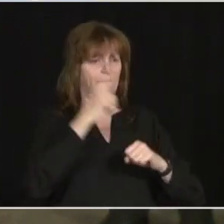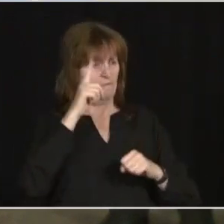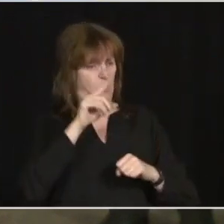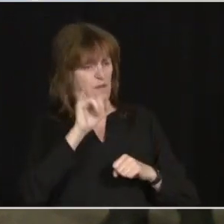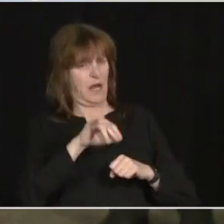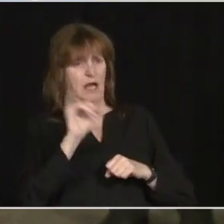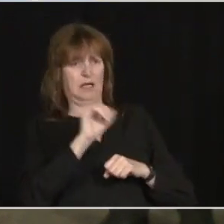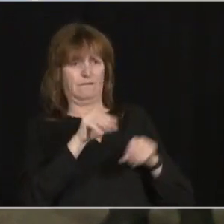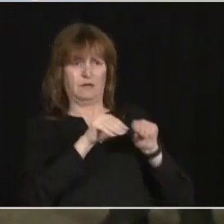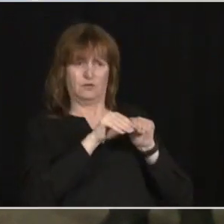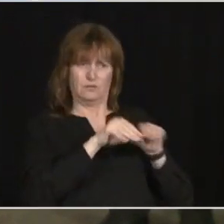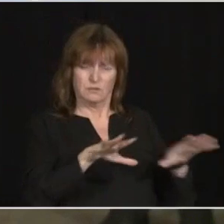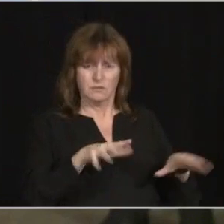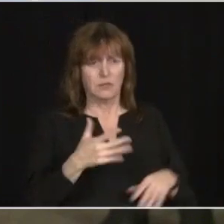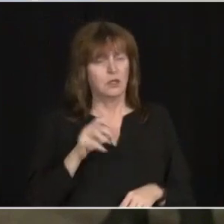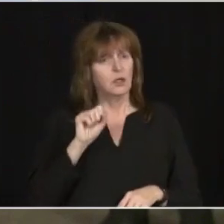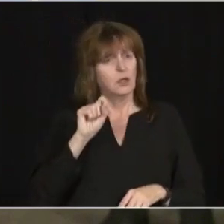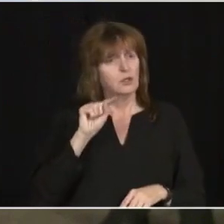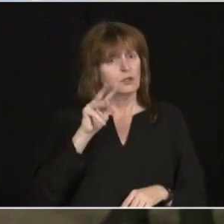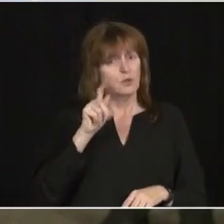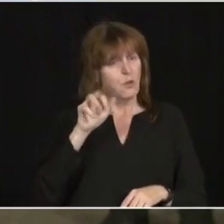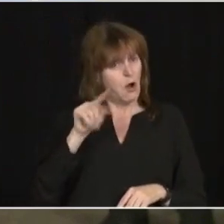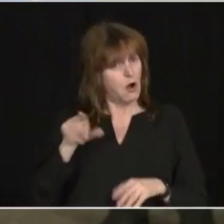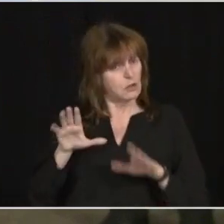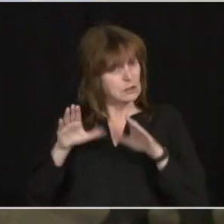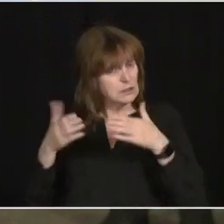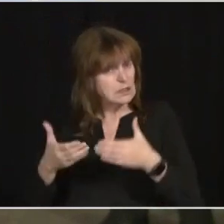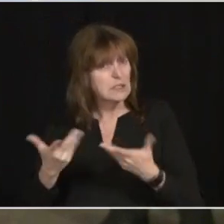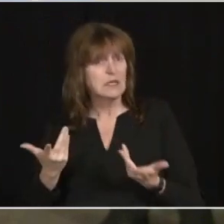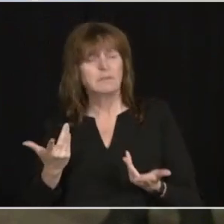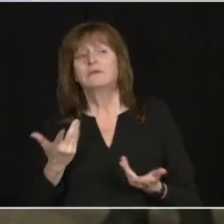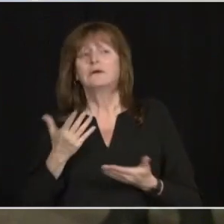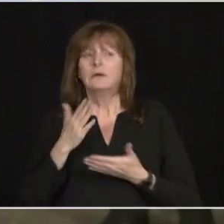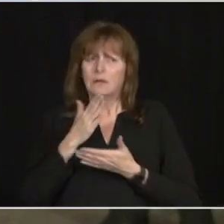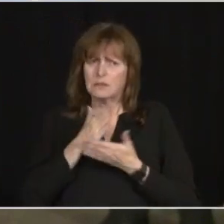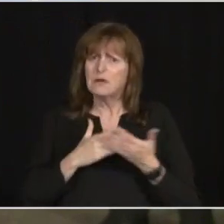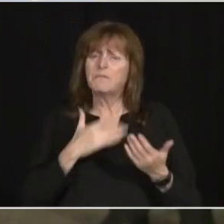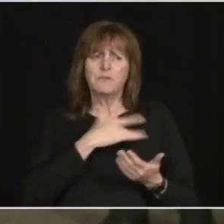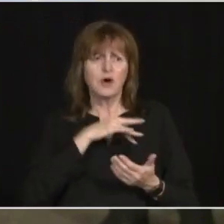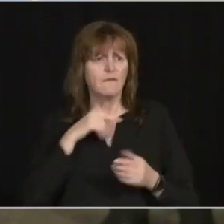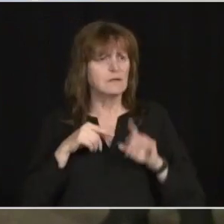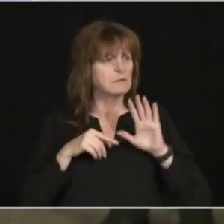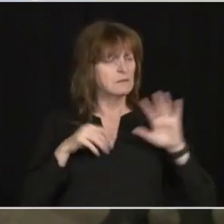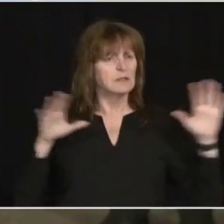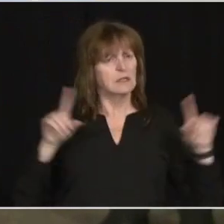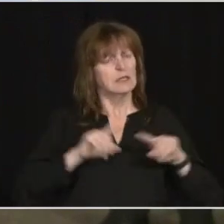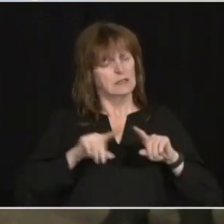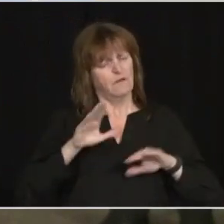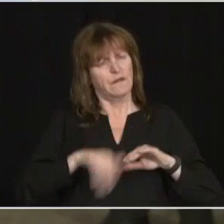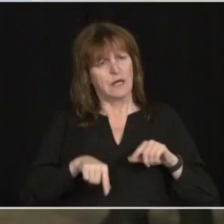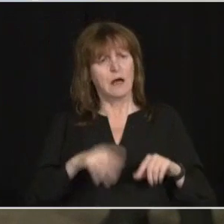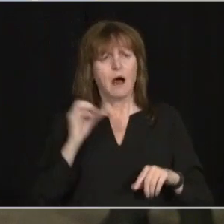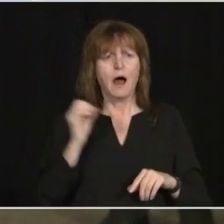In terms of a trusteeship, other provinces do things differently than Ontario in terms of who operates homes homes. In